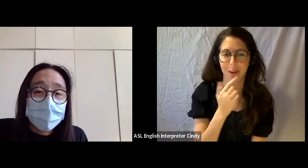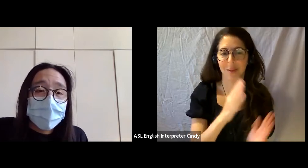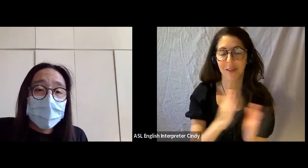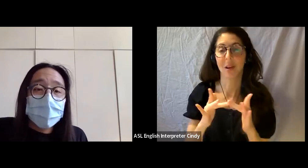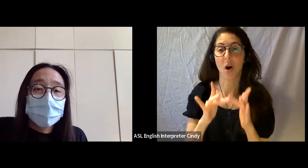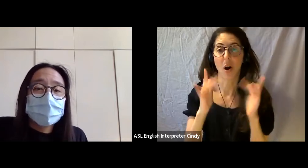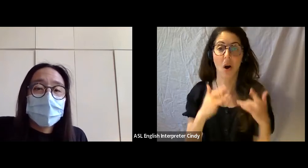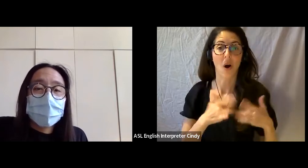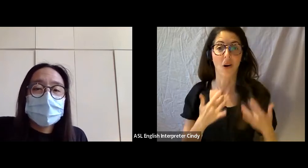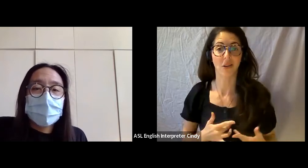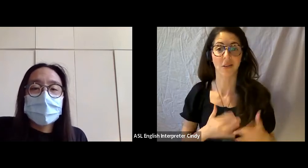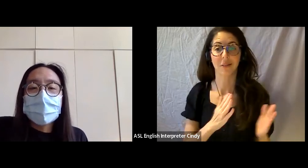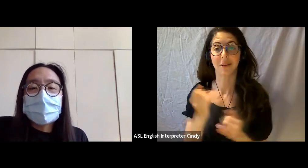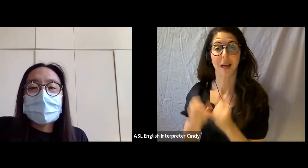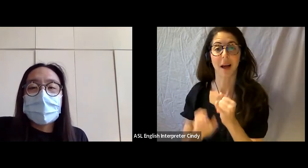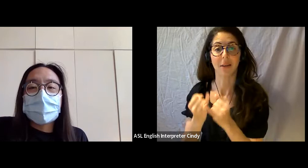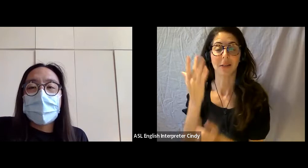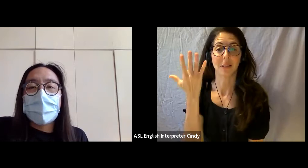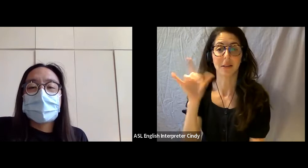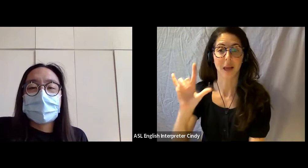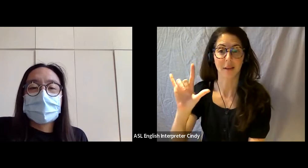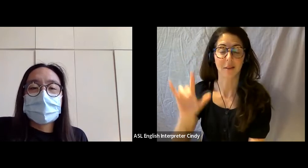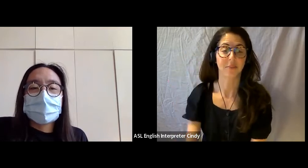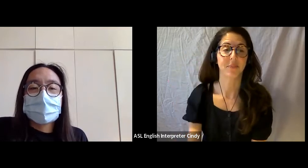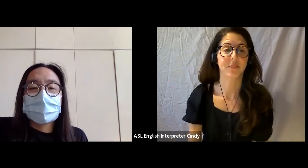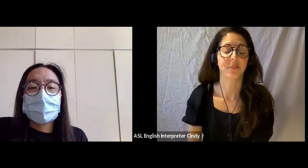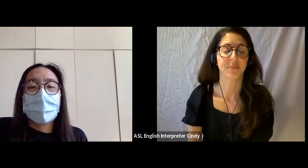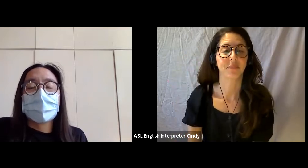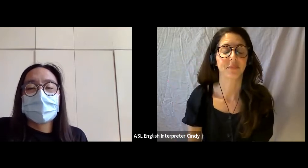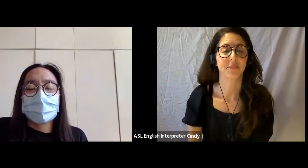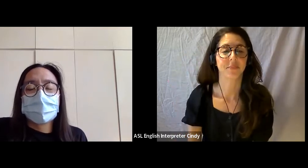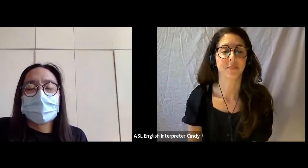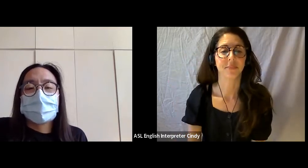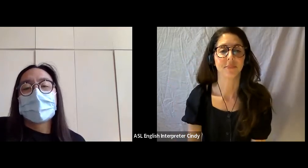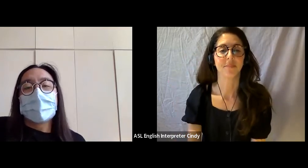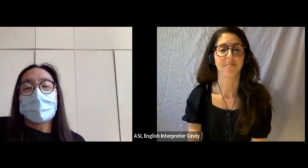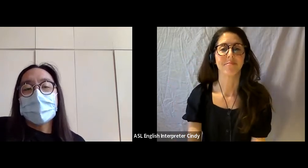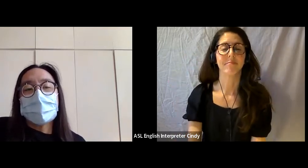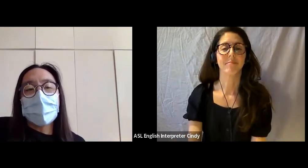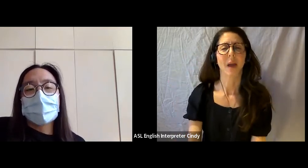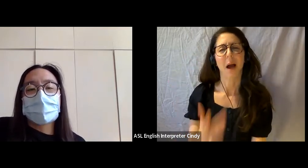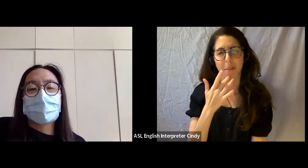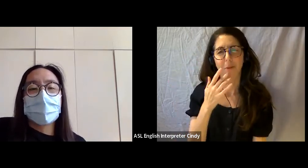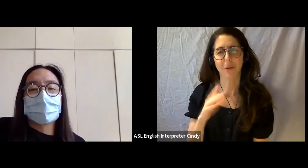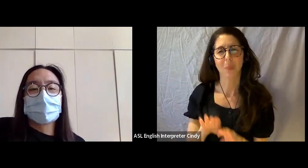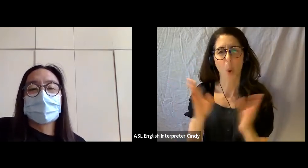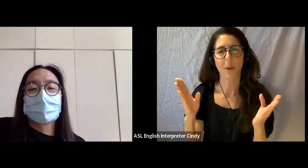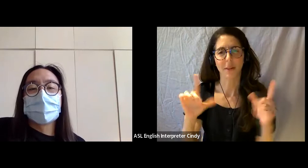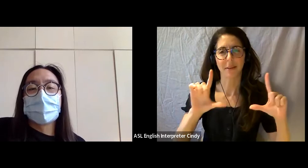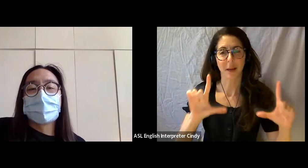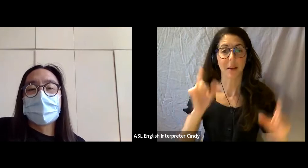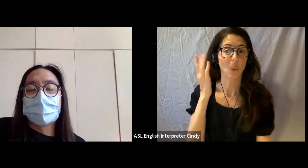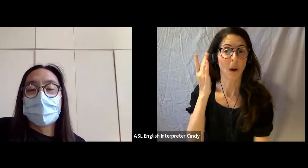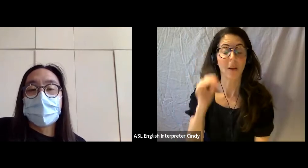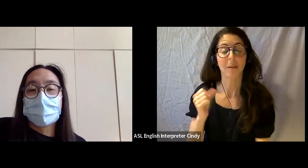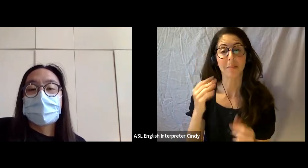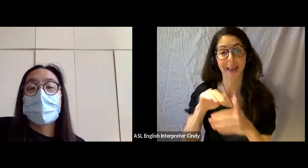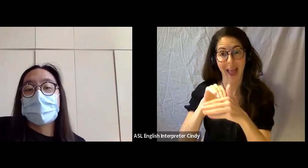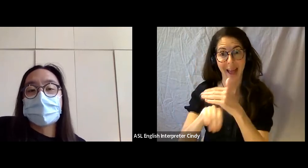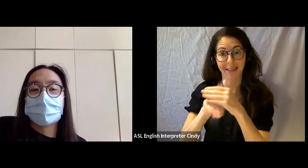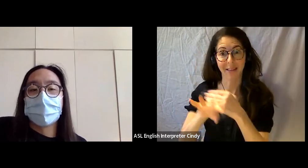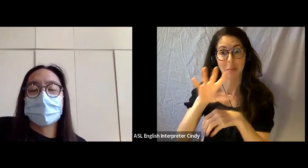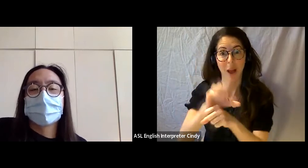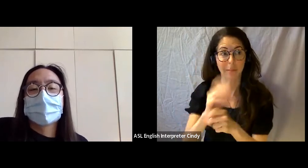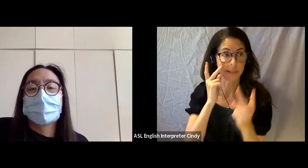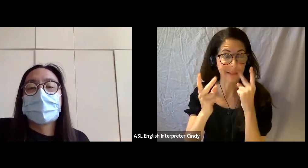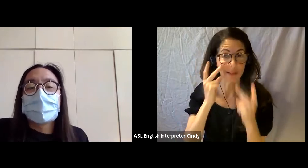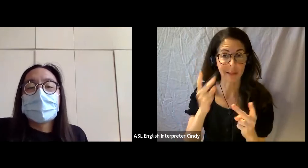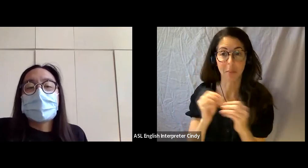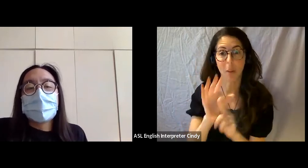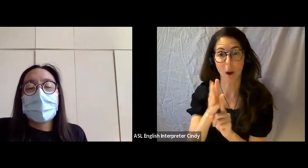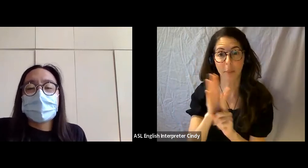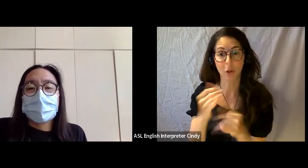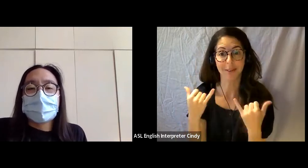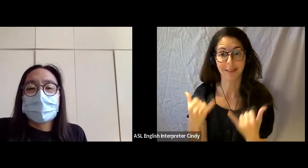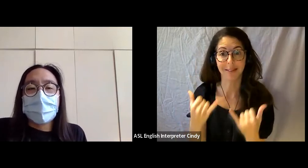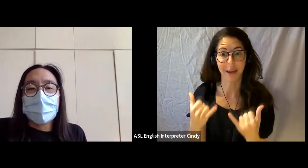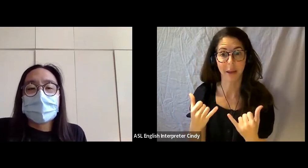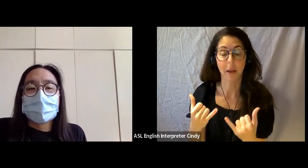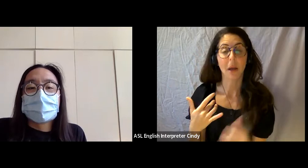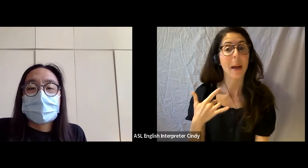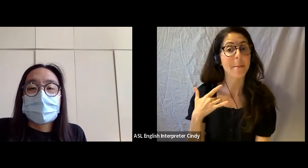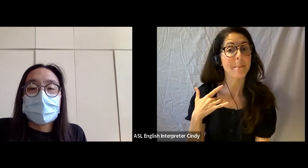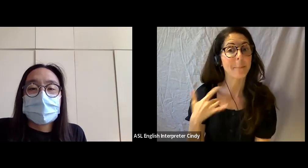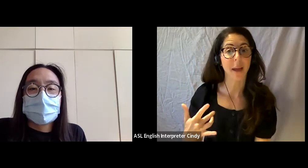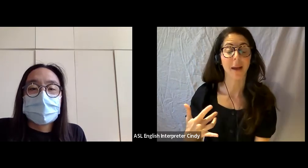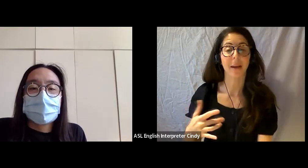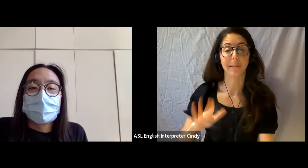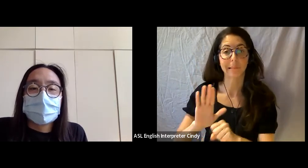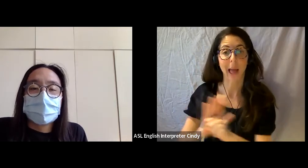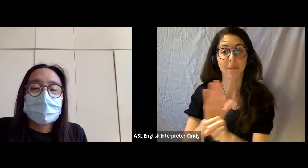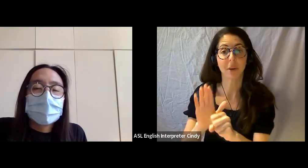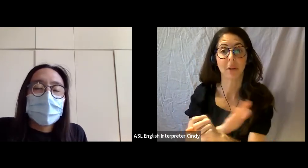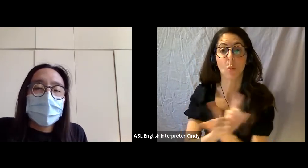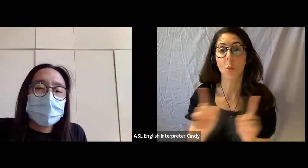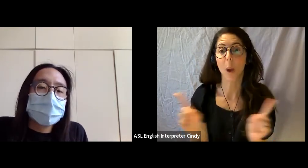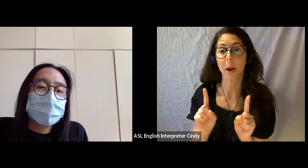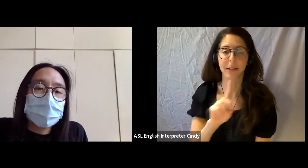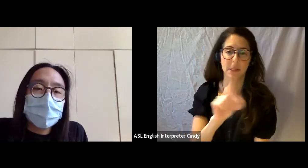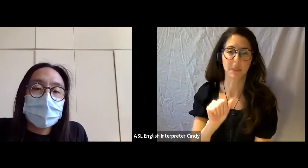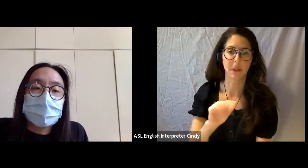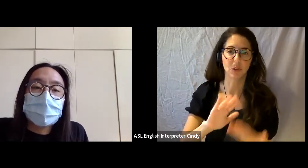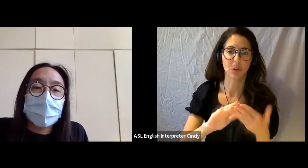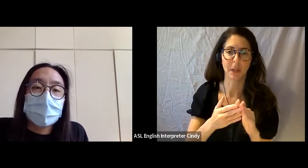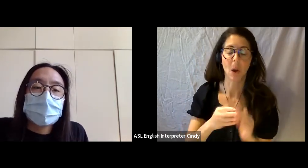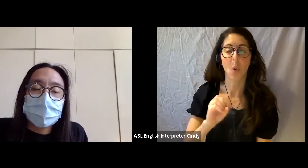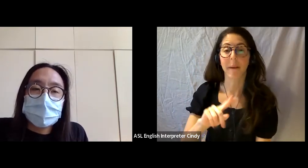I like to start with this slide because many access practices that are becoming more common today have really been advocated for by the disability community, or originally emerged from these grassroots